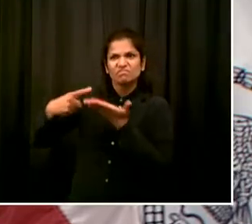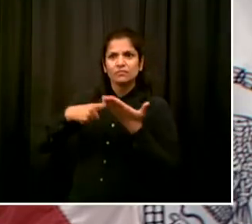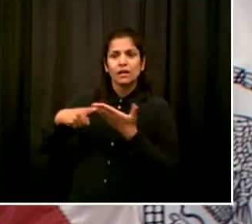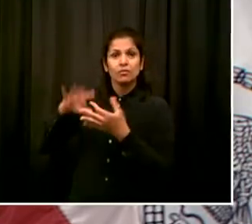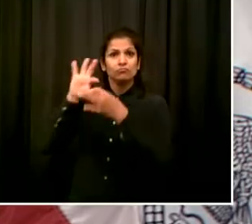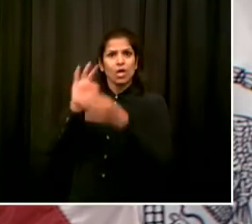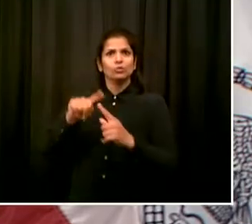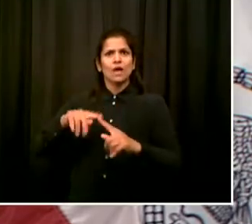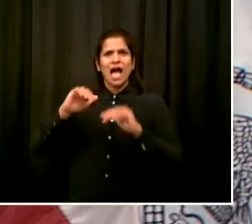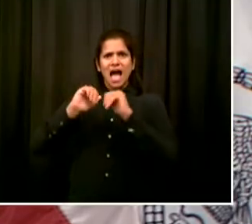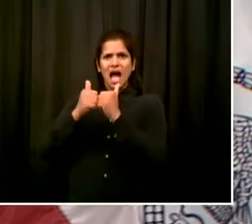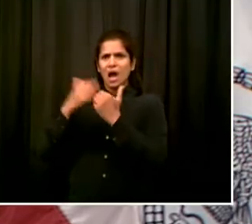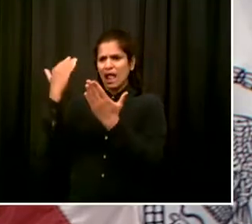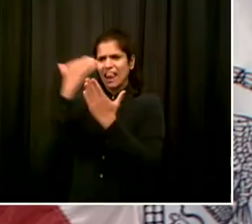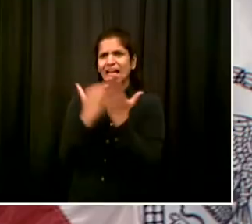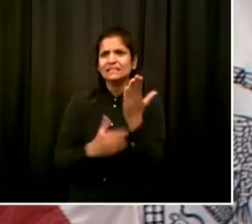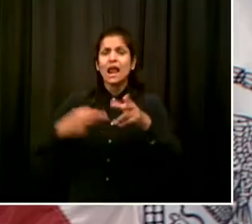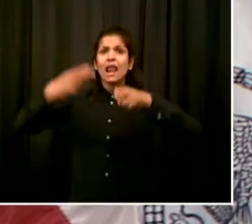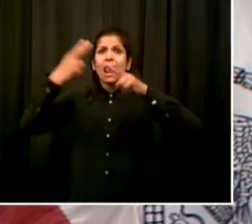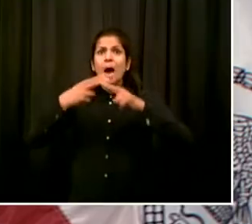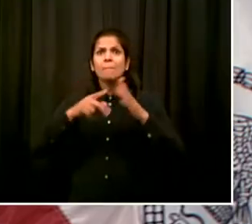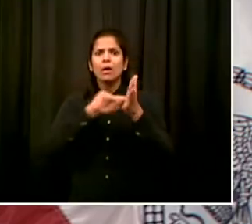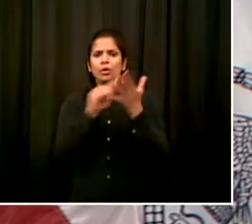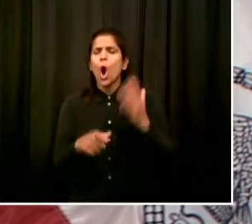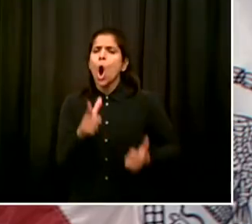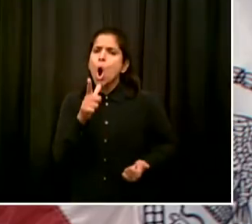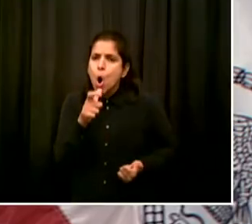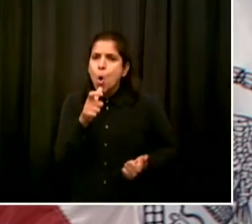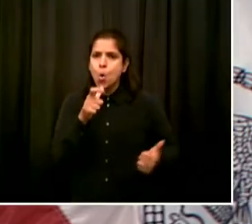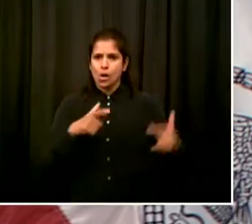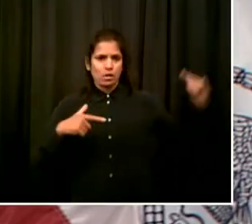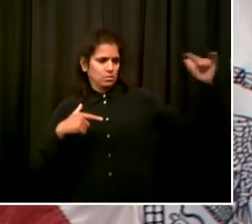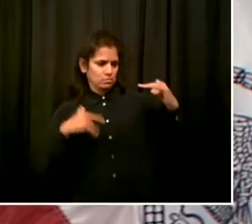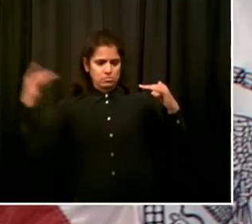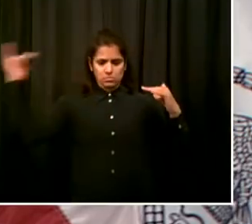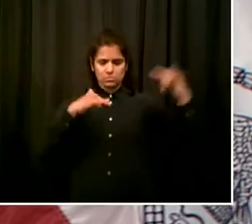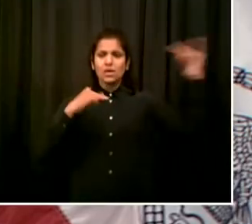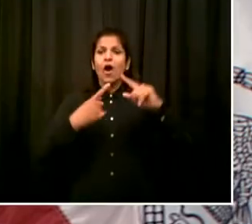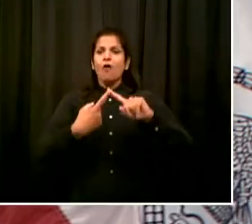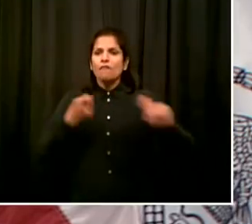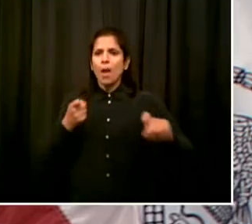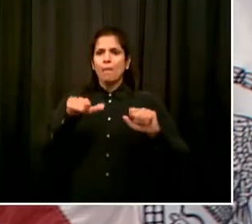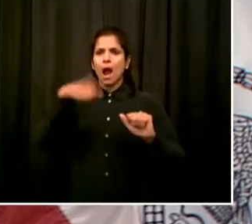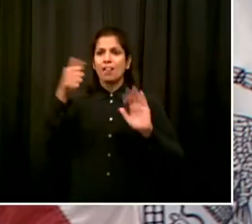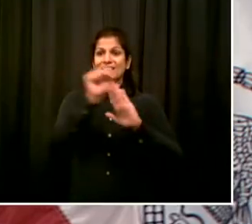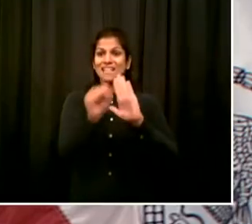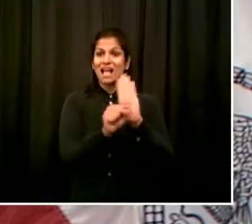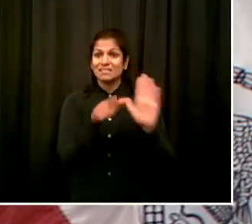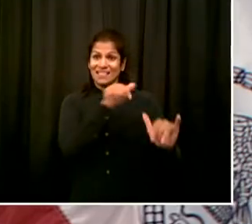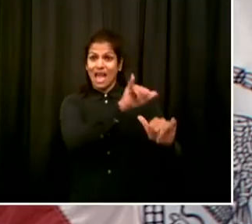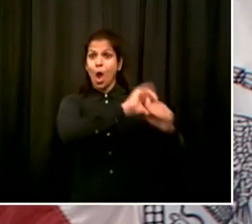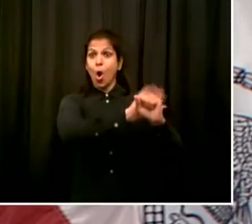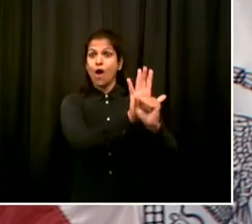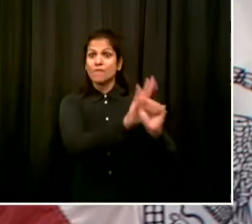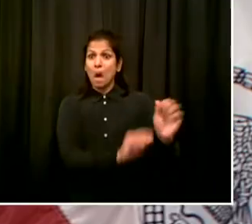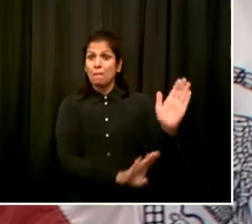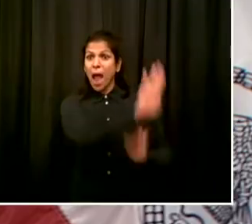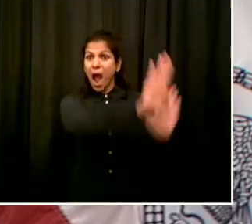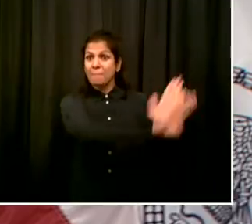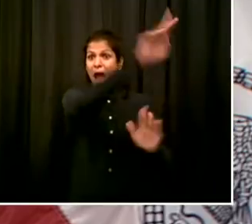C ANFOLLOW UP WITH EVERY SINGLE ONE TO MAKE SURE THEY HAVE FOOD OR HEALTHCARE OR WTHAEVR EIT WILL